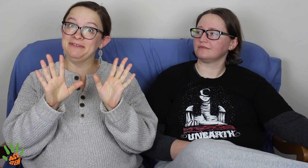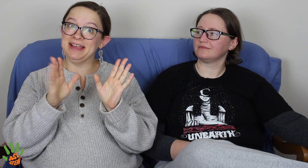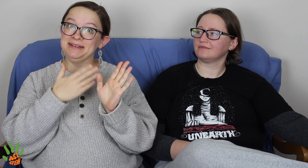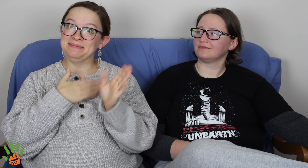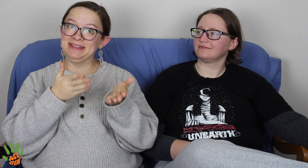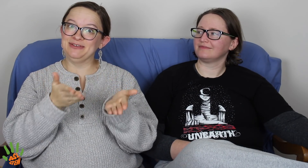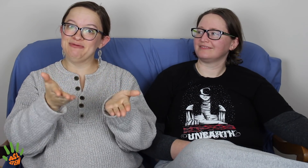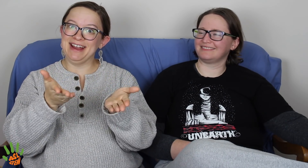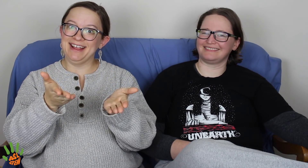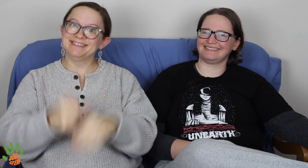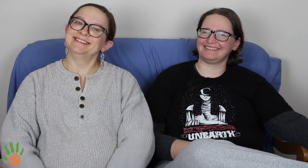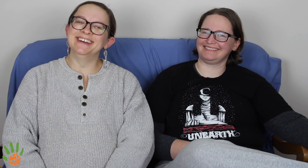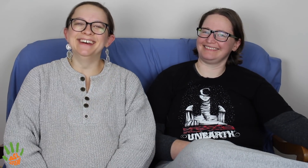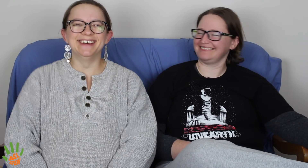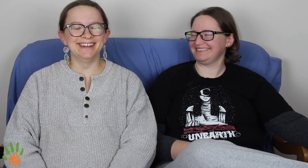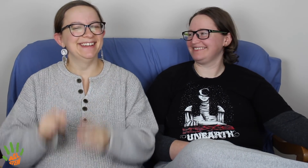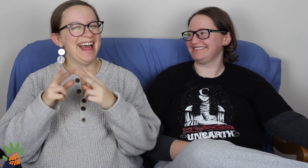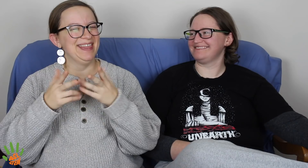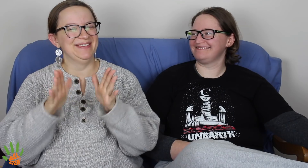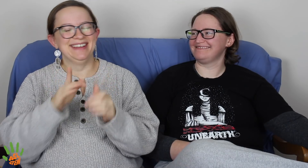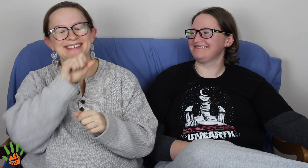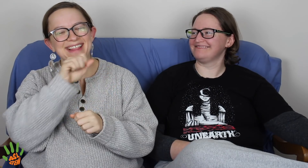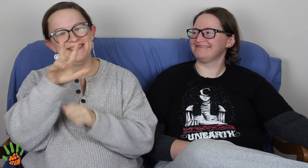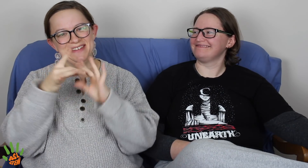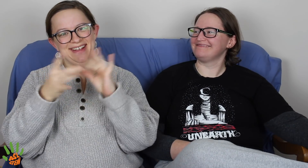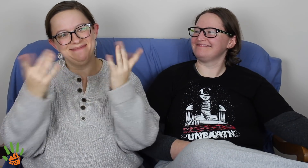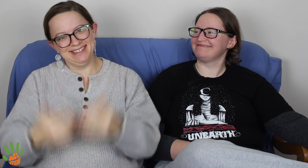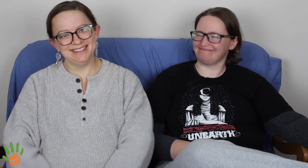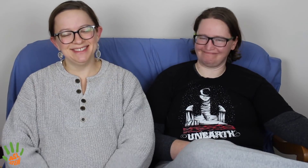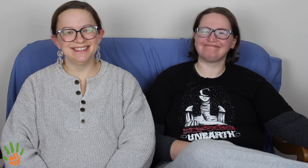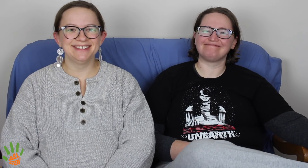and want to clarify, please go right ahead! Either way we love reading your comments.